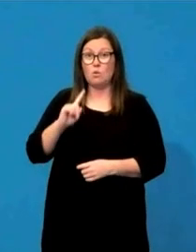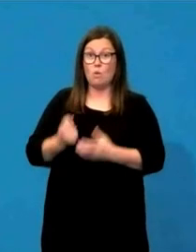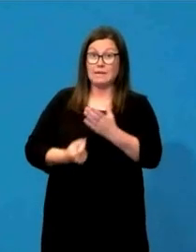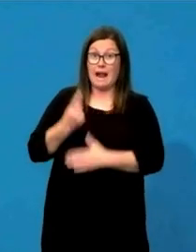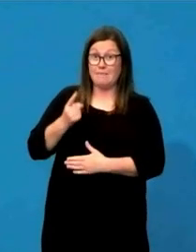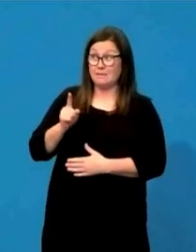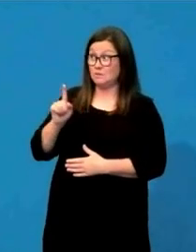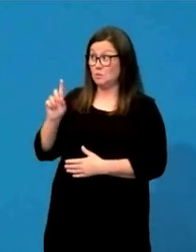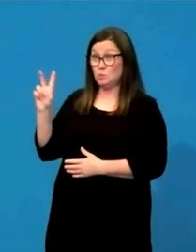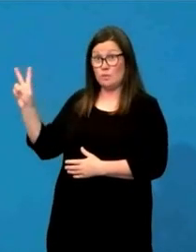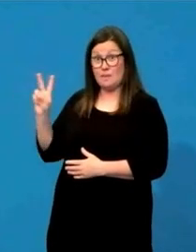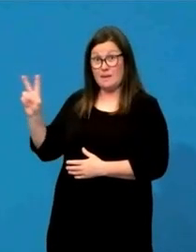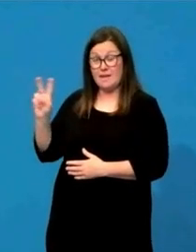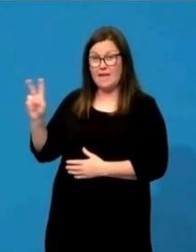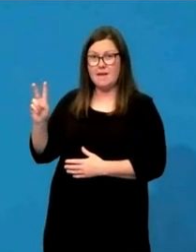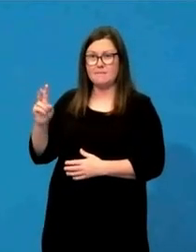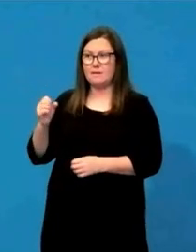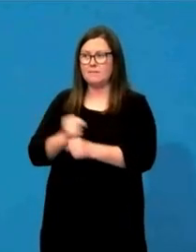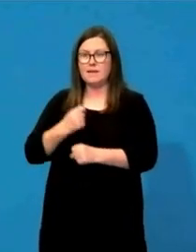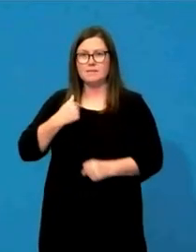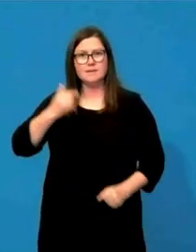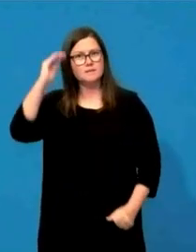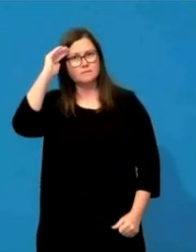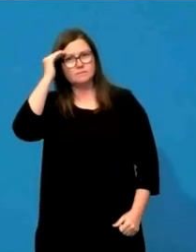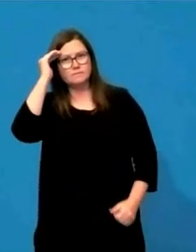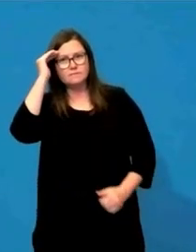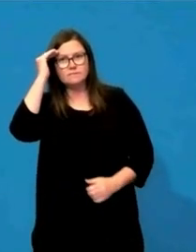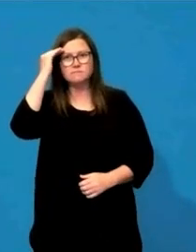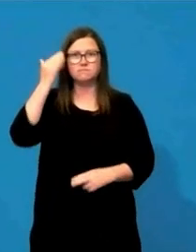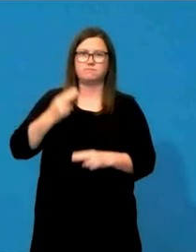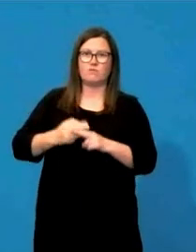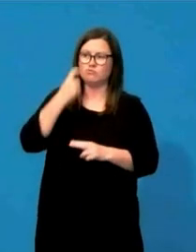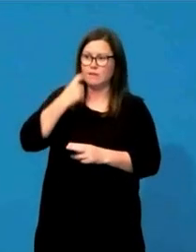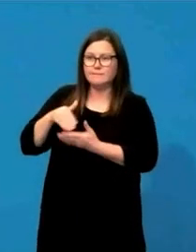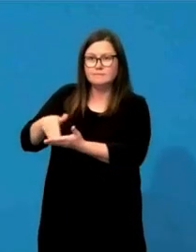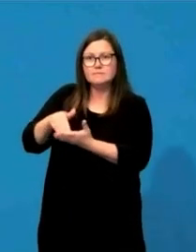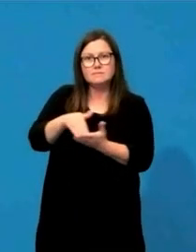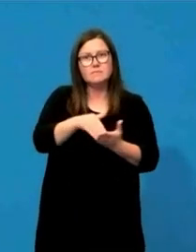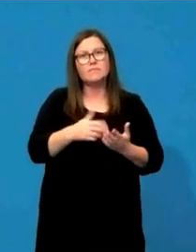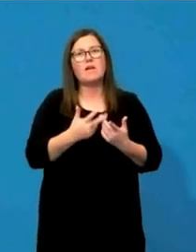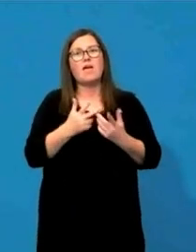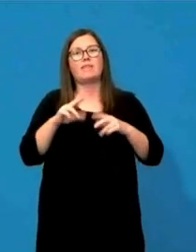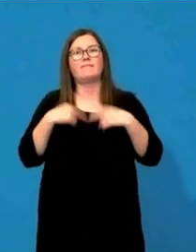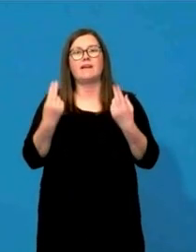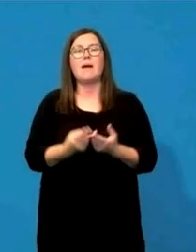But there are other families who have never ever recovered because of what's happened to their families.